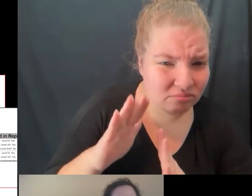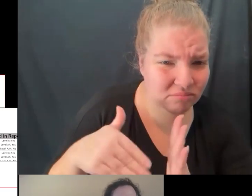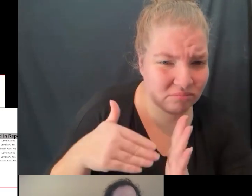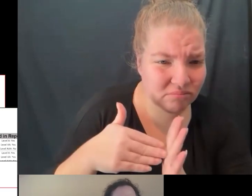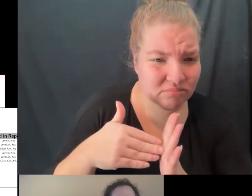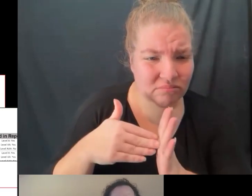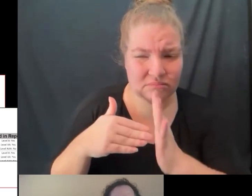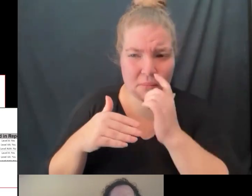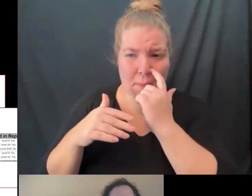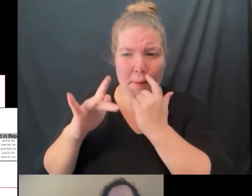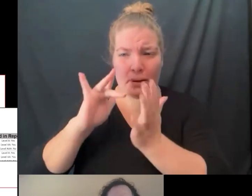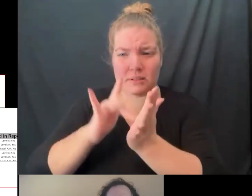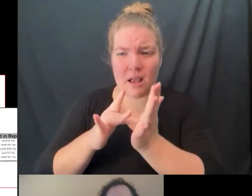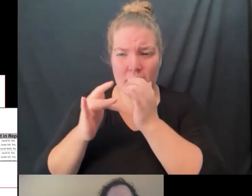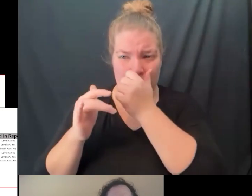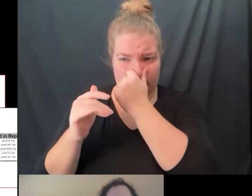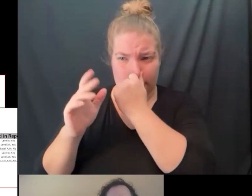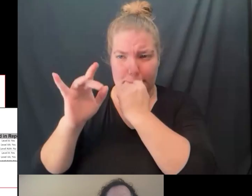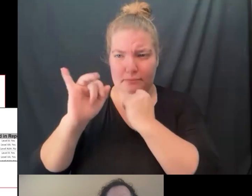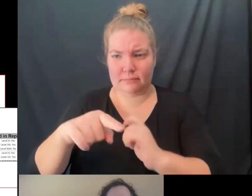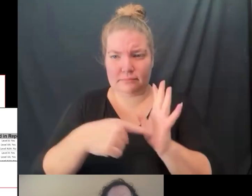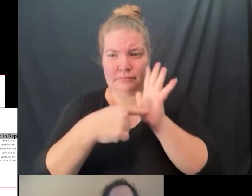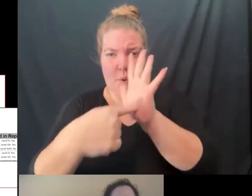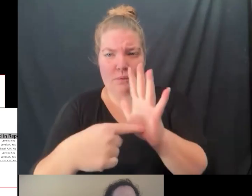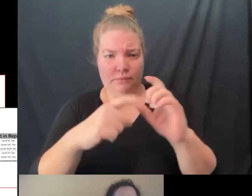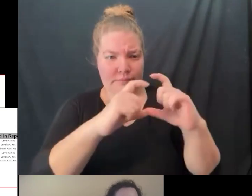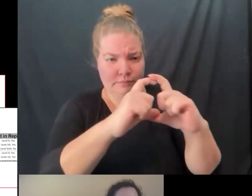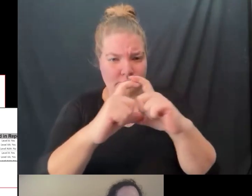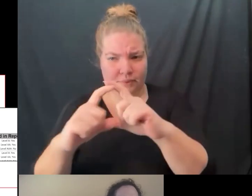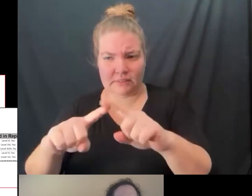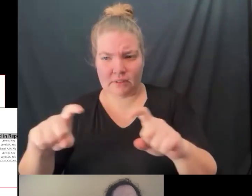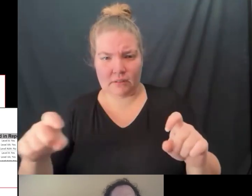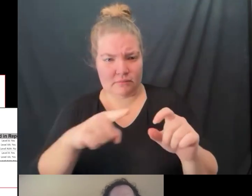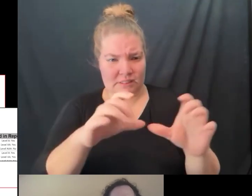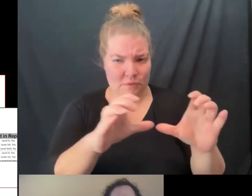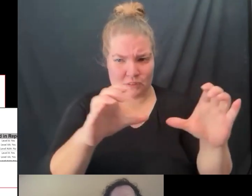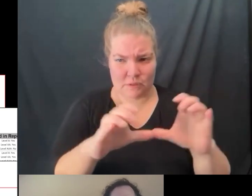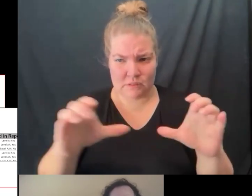both WCAG 2.1 in AA and 2.2 AA. And so we've got all our professional certifications